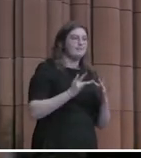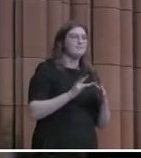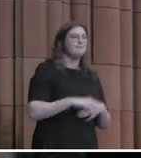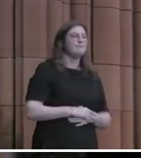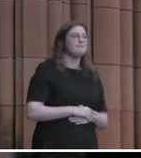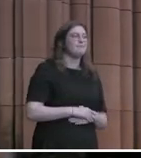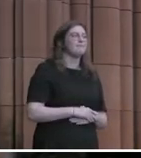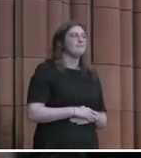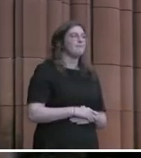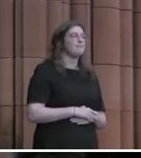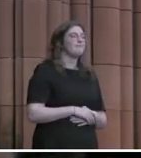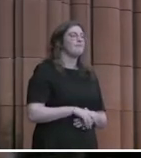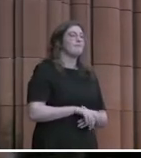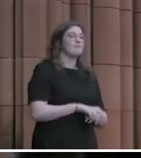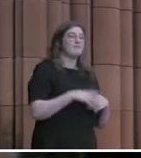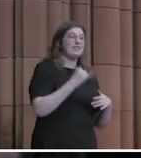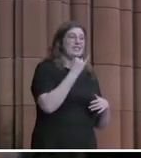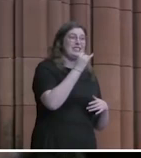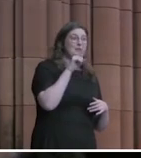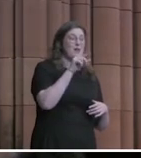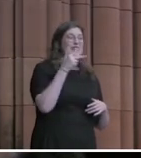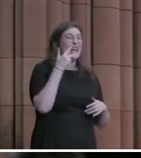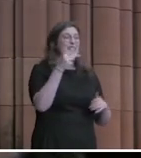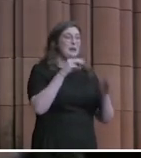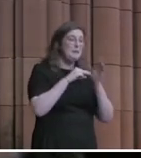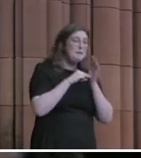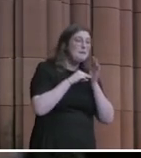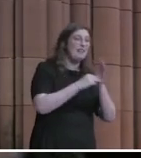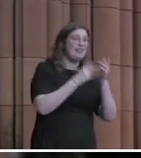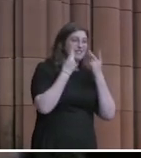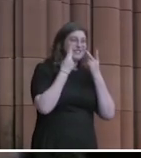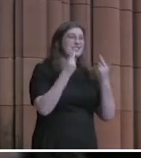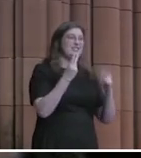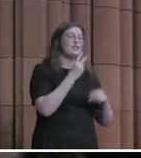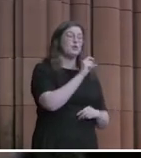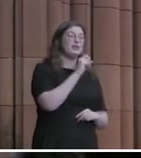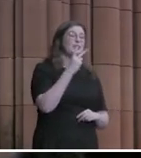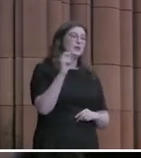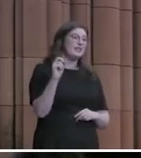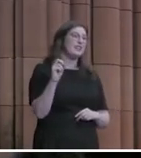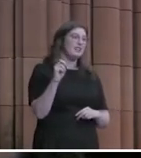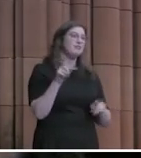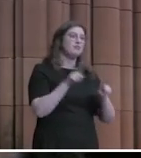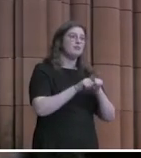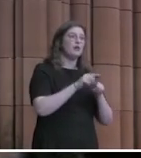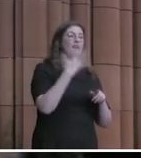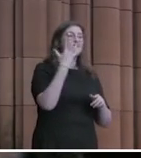There are 6.8 million visits by 2020, and a 15 million pound capital investment programme